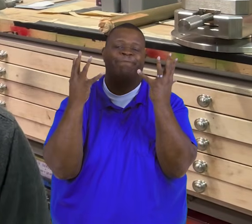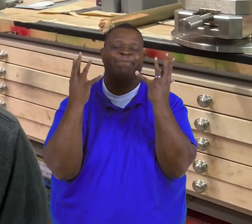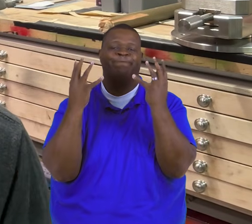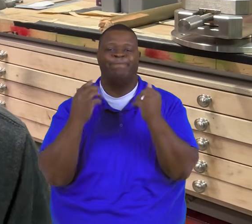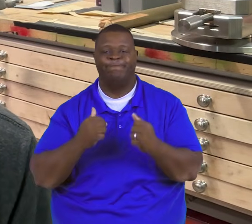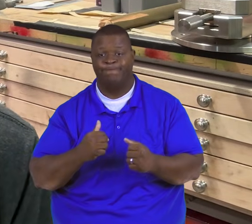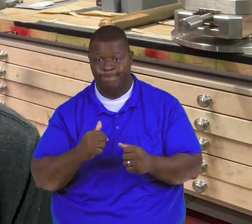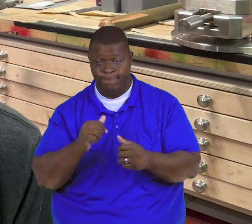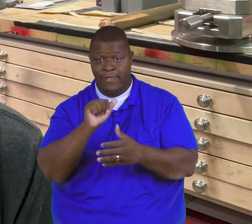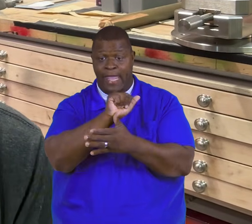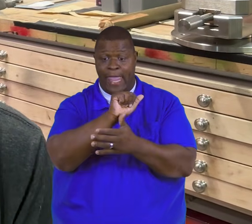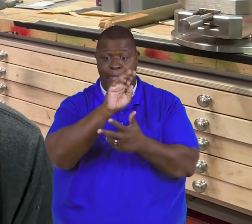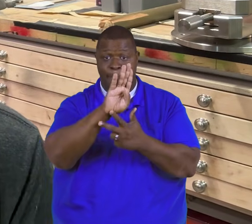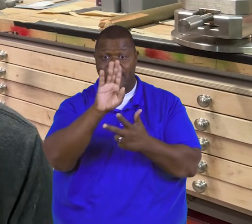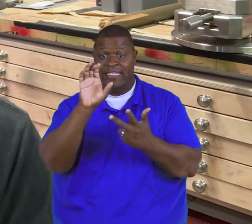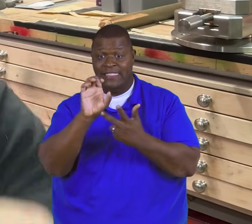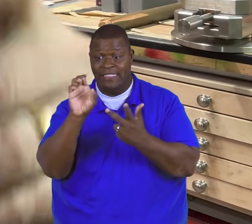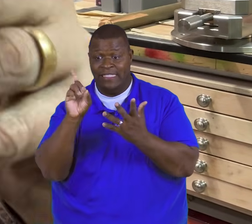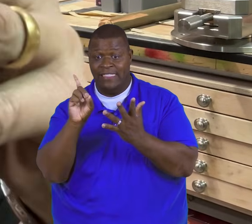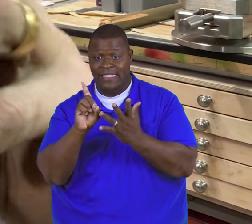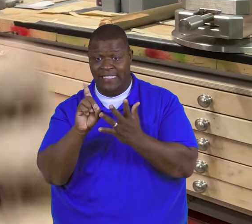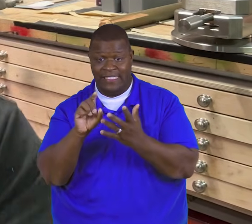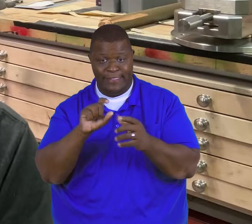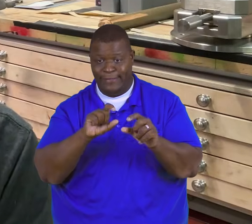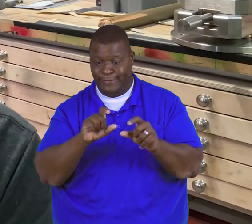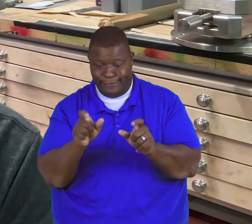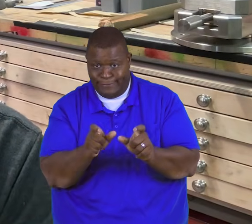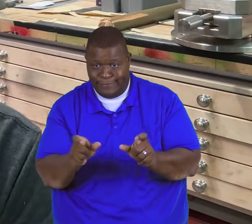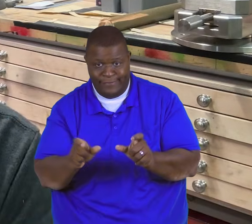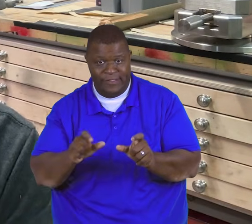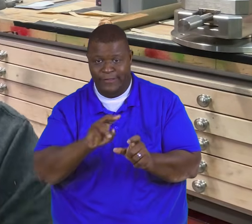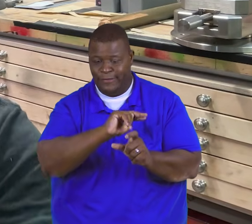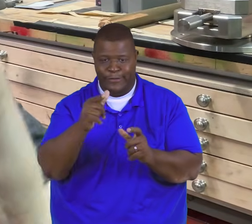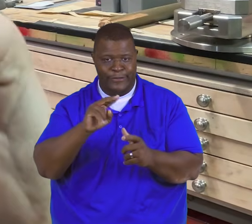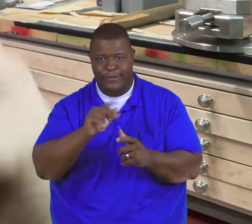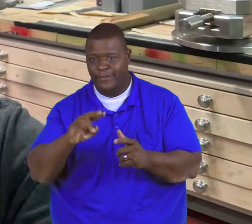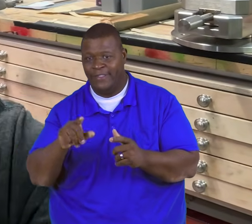so far of A, B, C, and D, only D fits, but I just did a hammer treatment on C